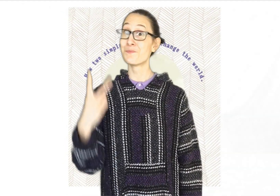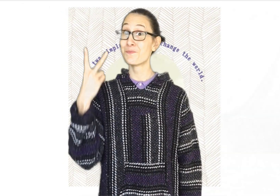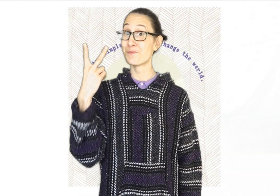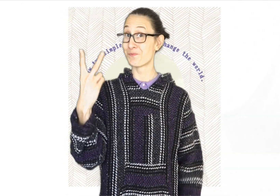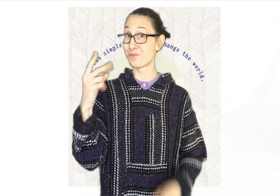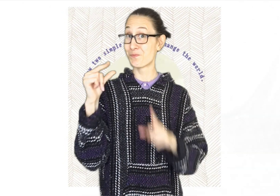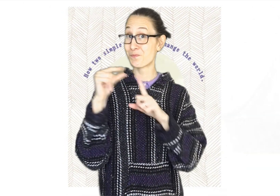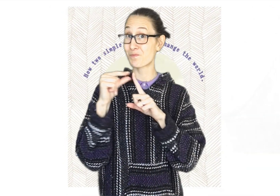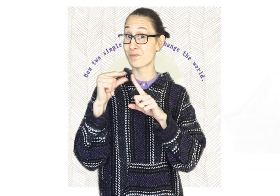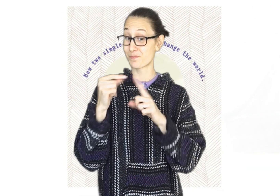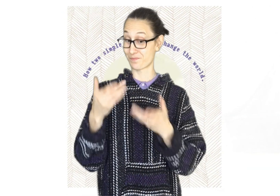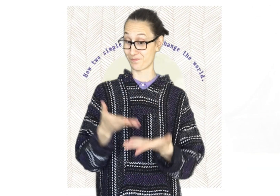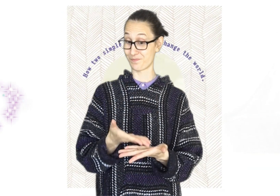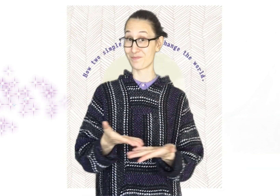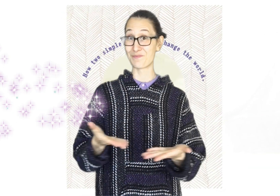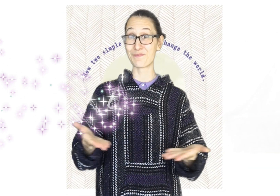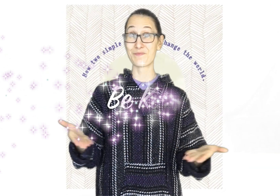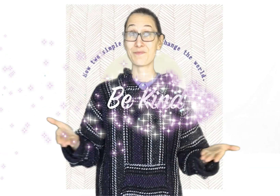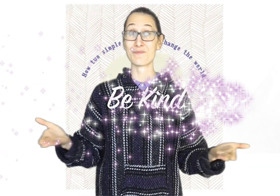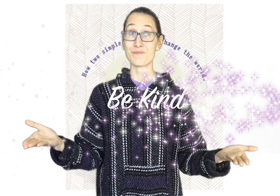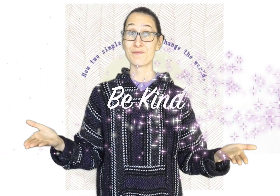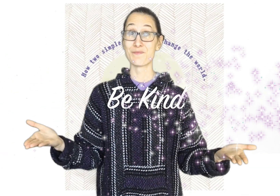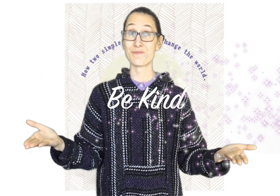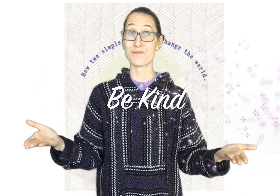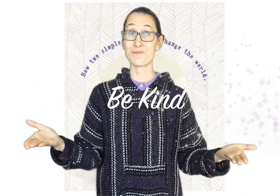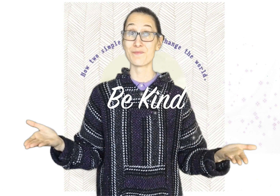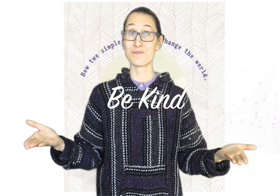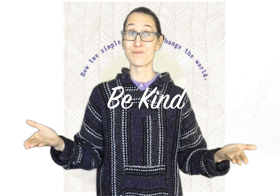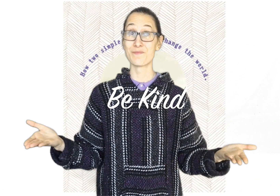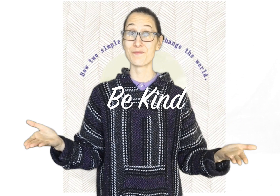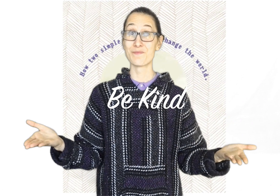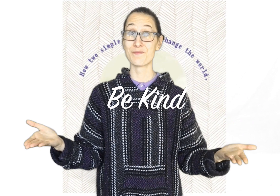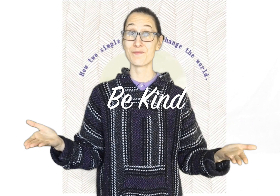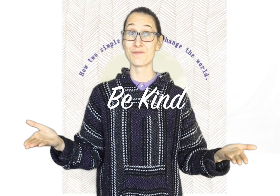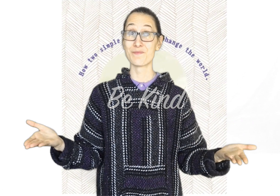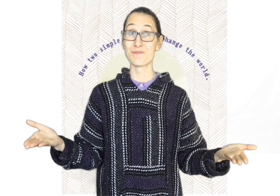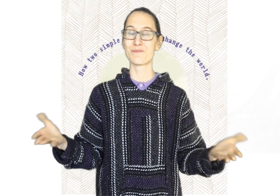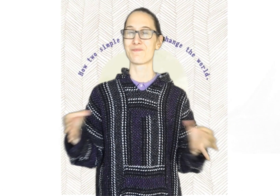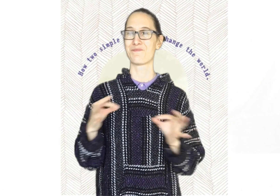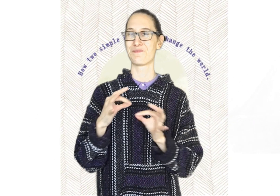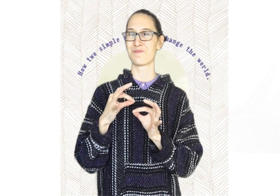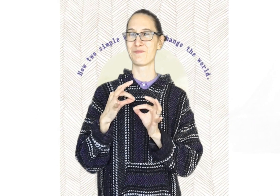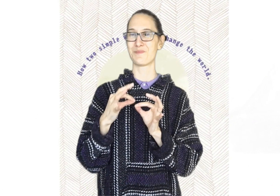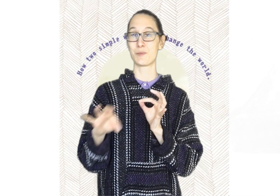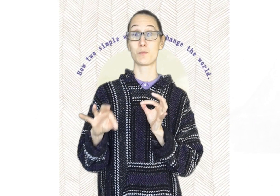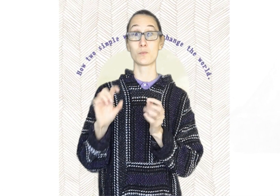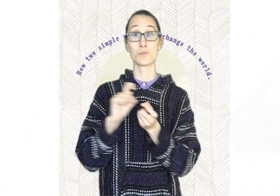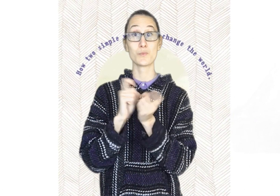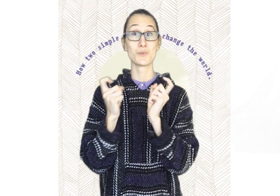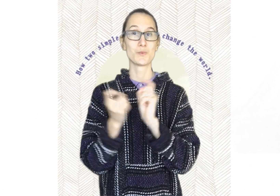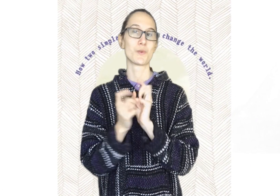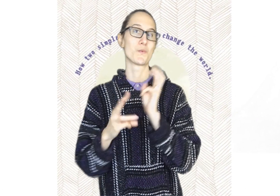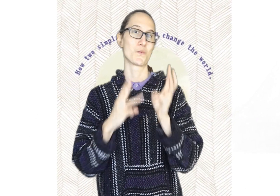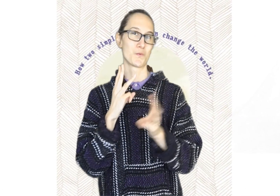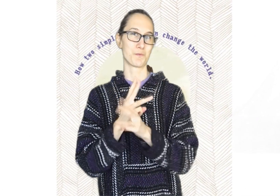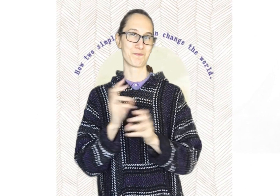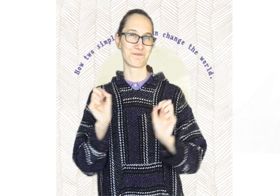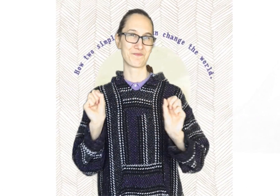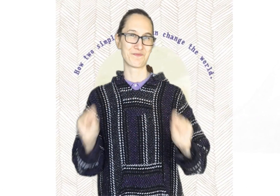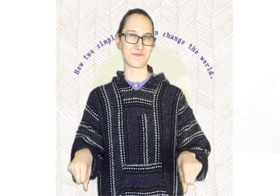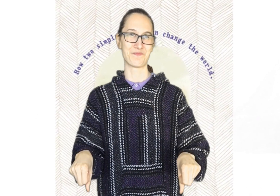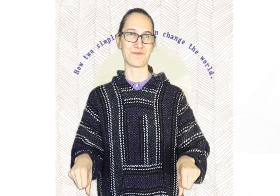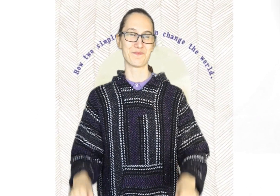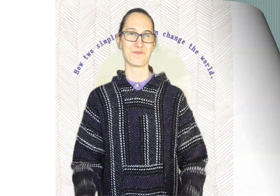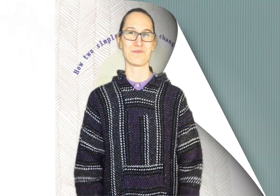How two simple words can change the world